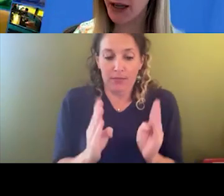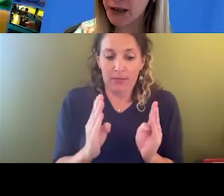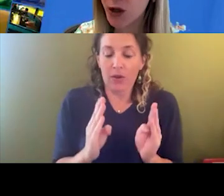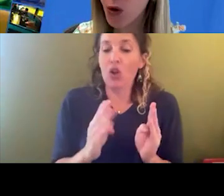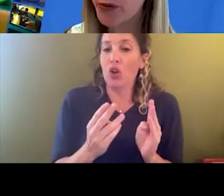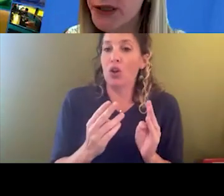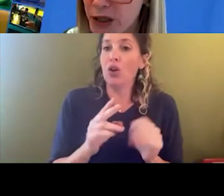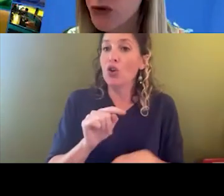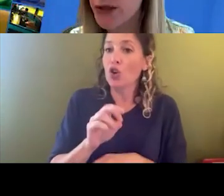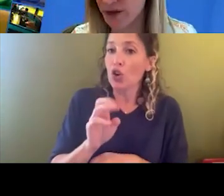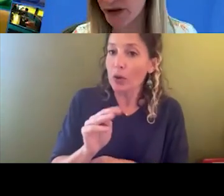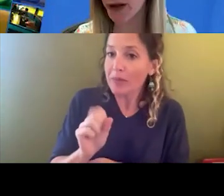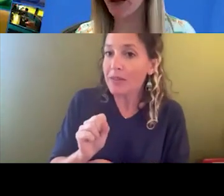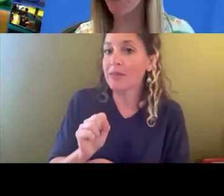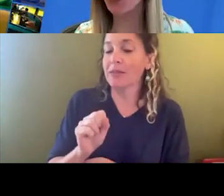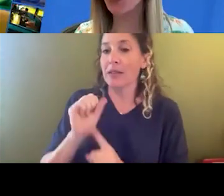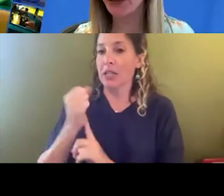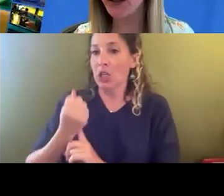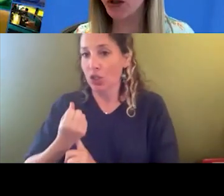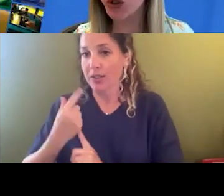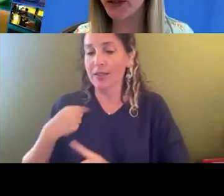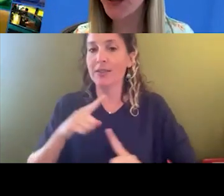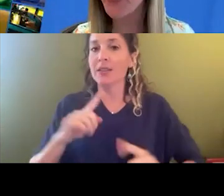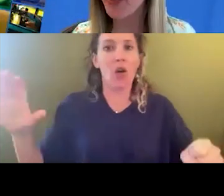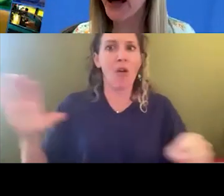it's a whole series of set of terms and conditions that